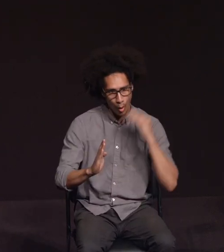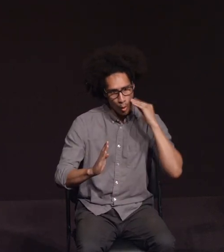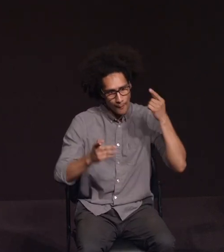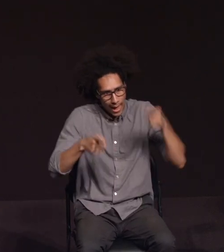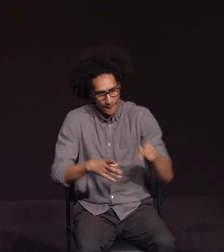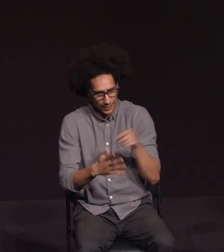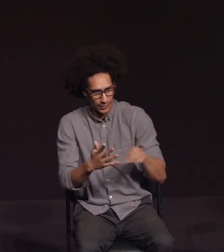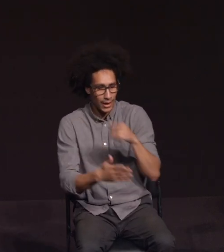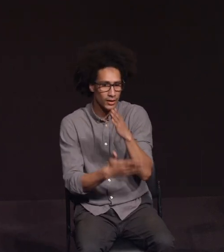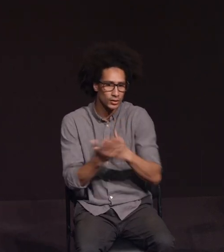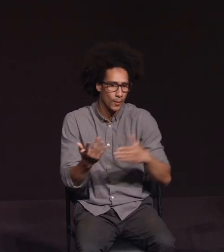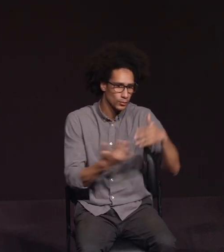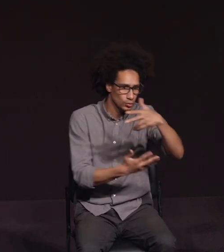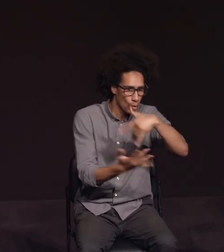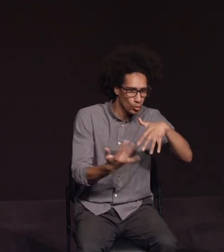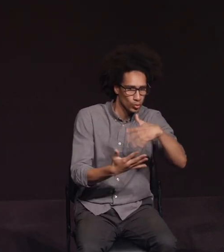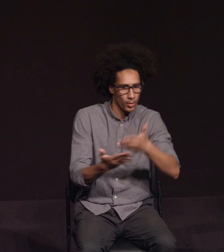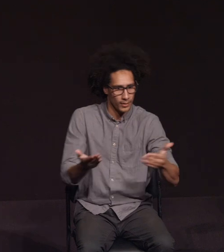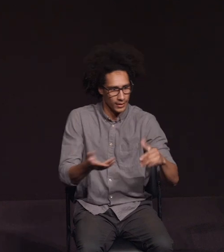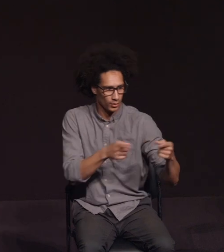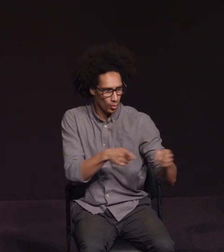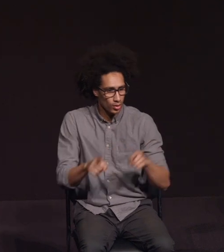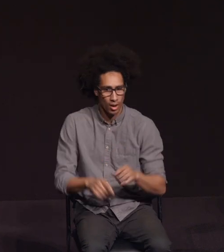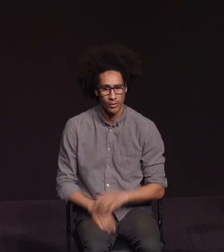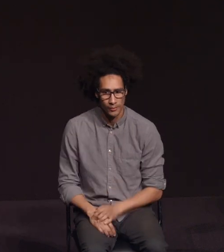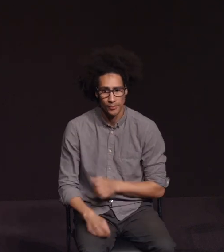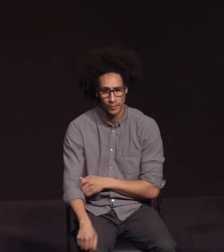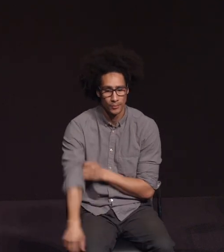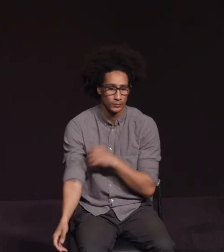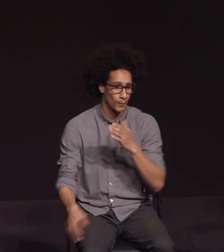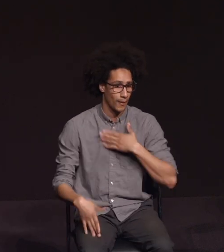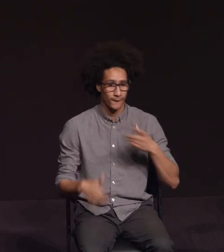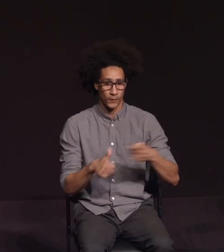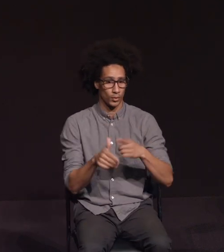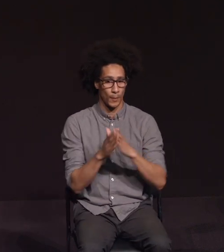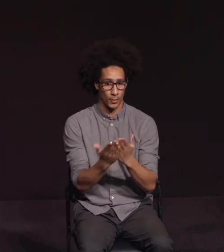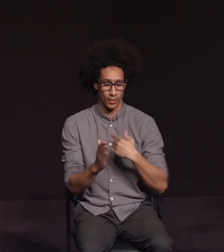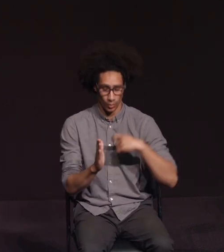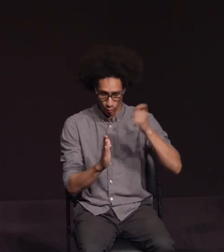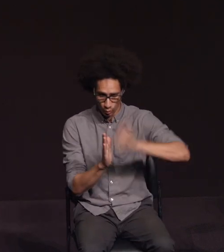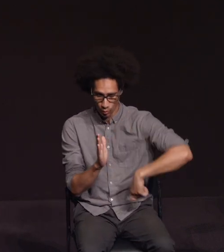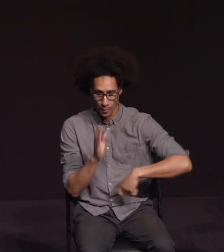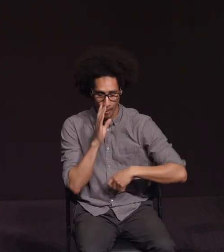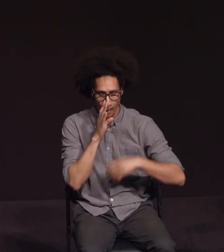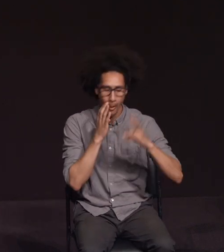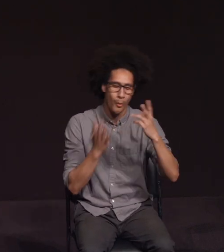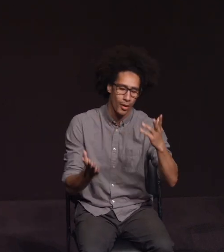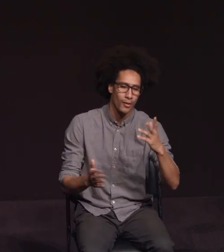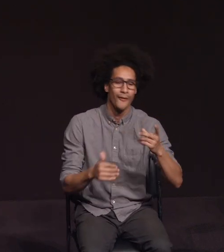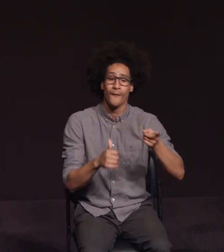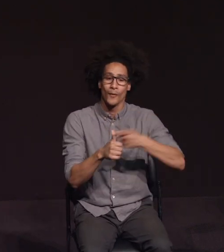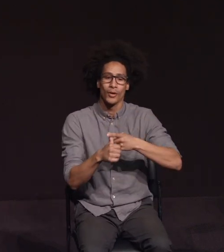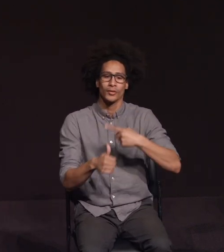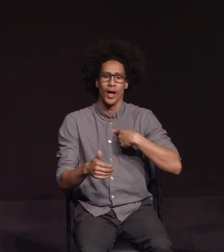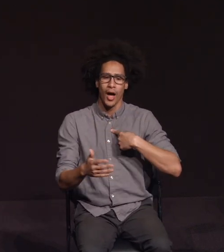you know, are going on." So I wrote my first book. Well, first I took a look at the landscape.